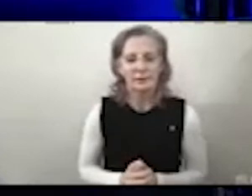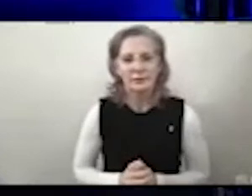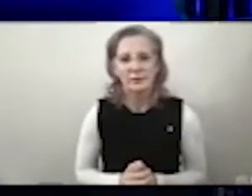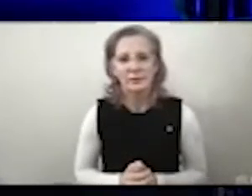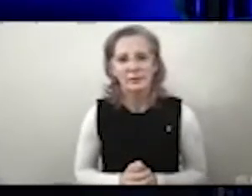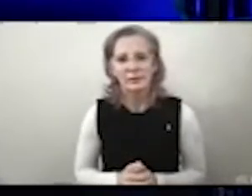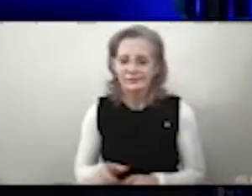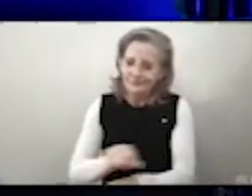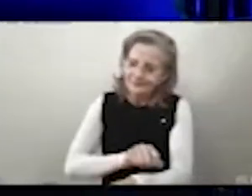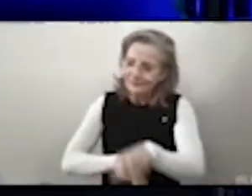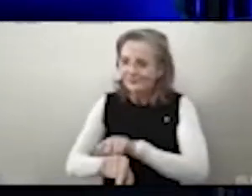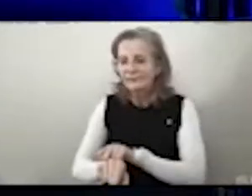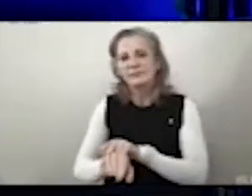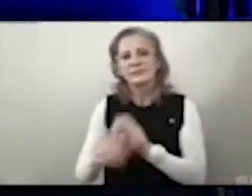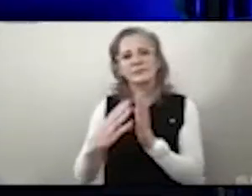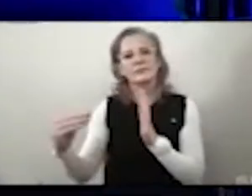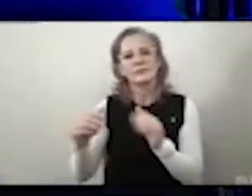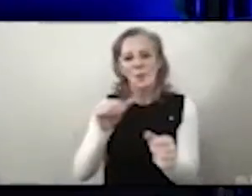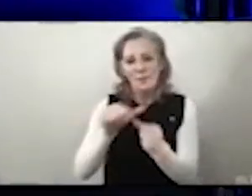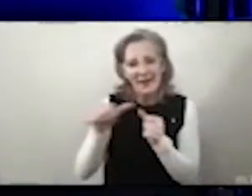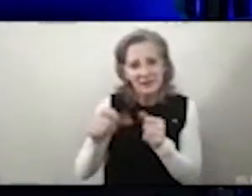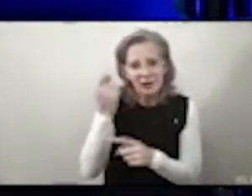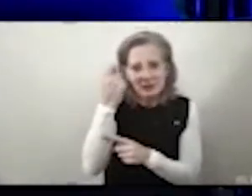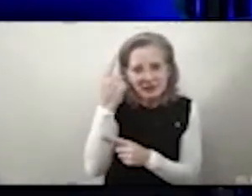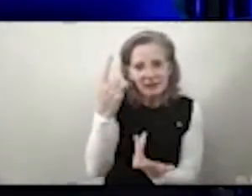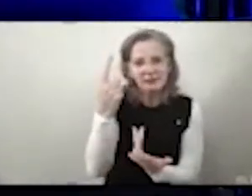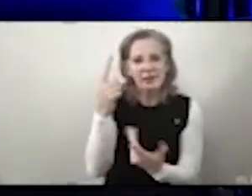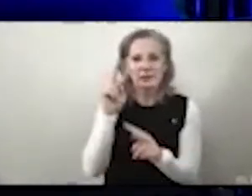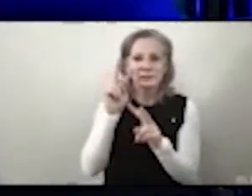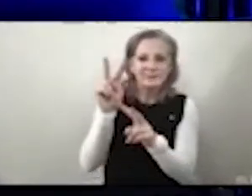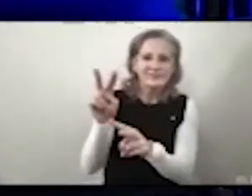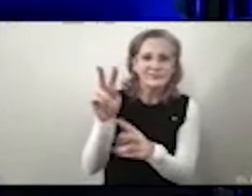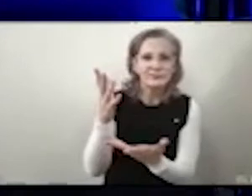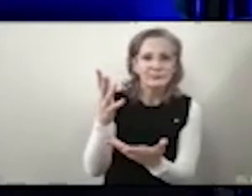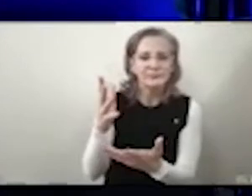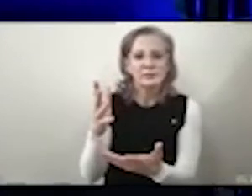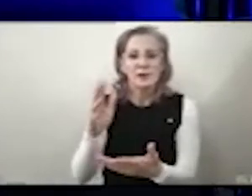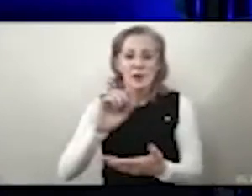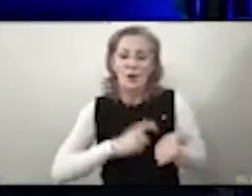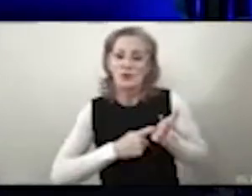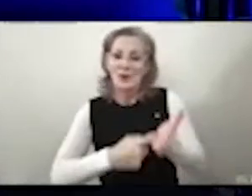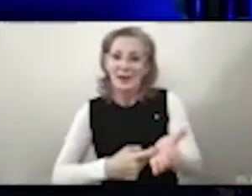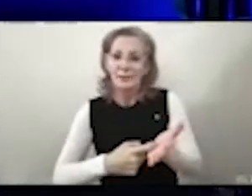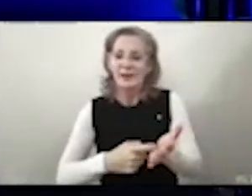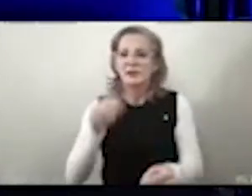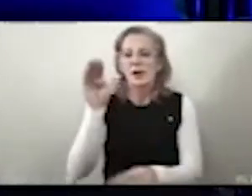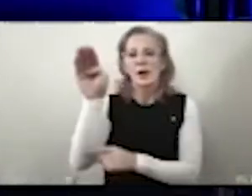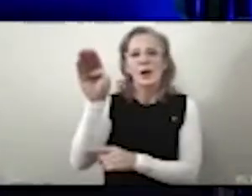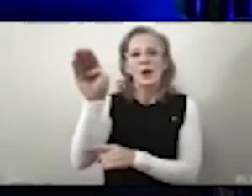and the Commission recommends establishing a Foresighting Centre. Independent of both government and